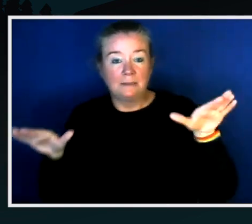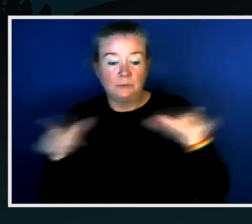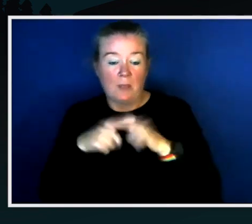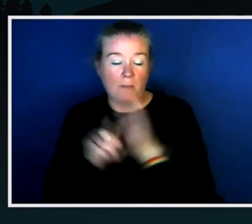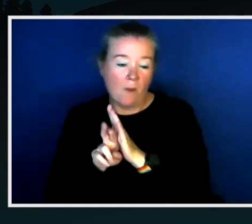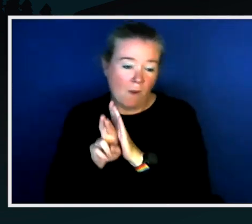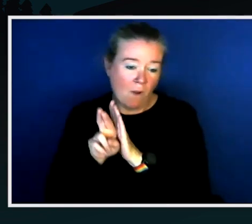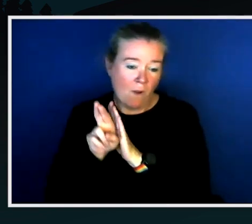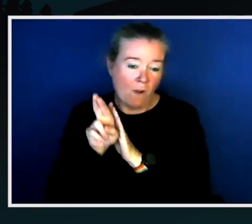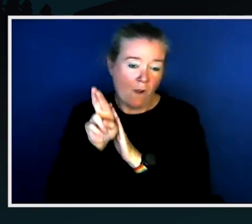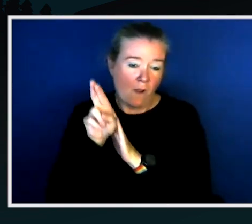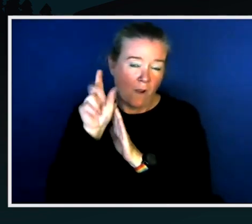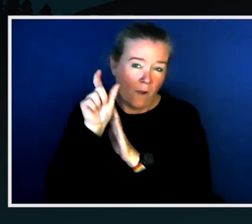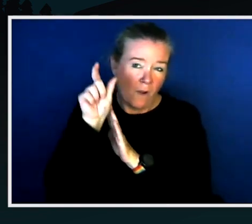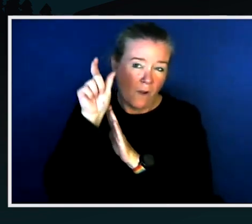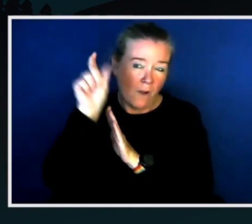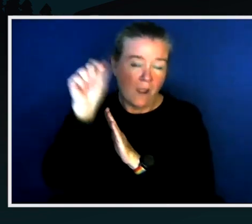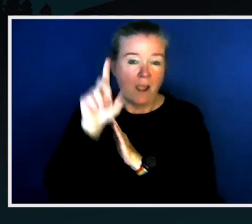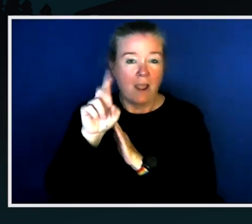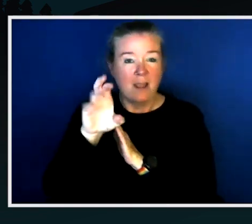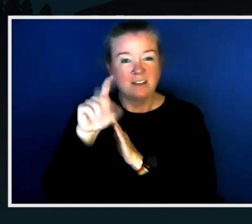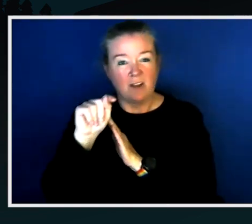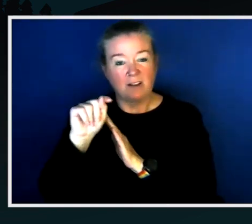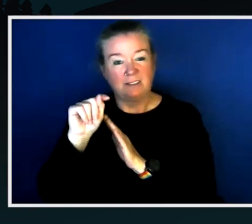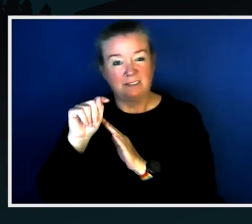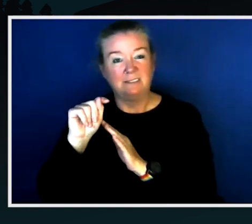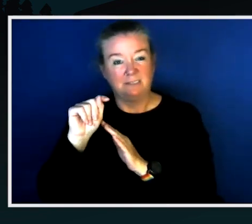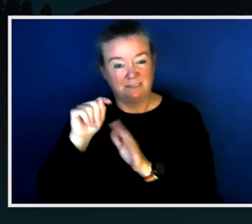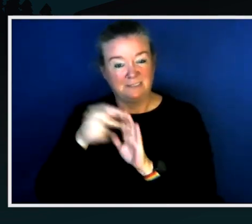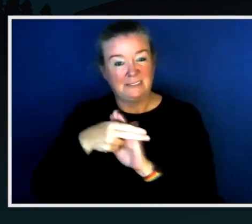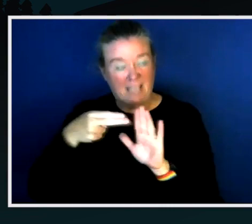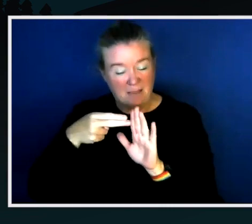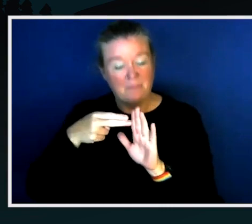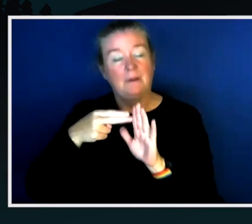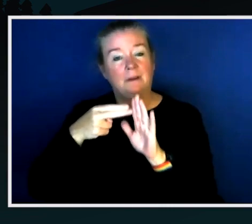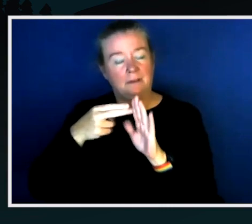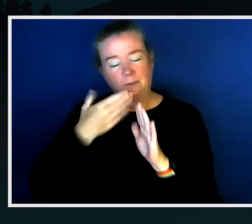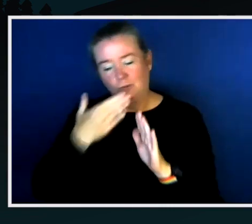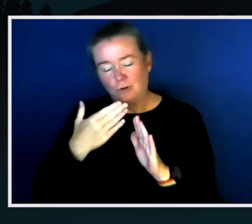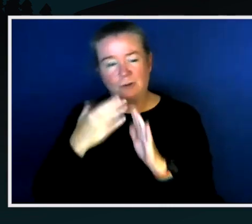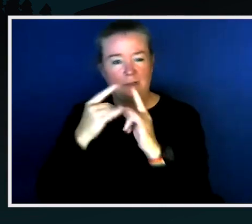Duct tape is a common tool, and campers work together to check and revise their handiwork.